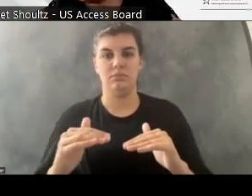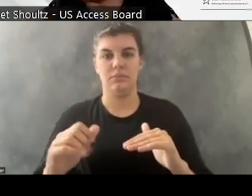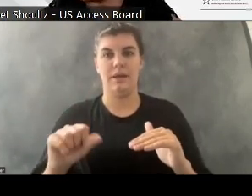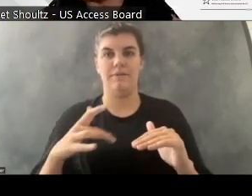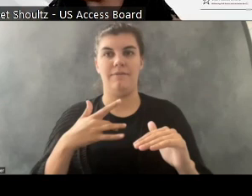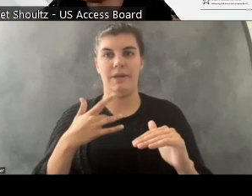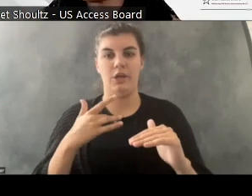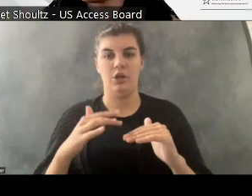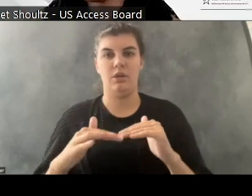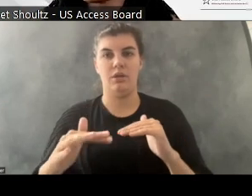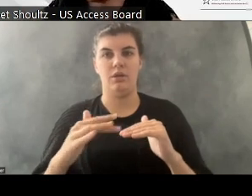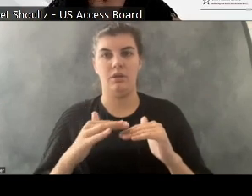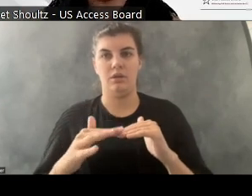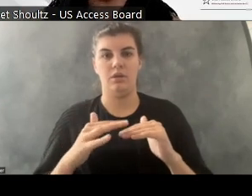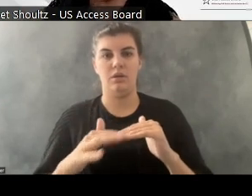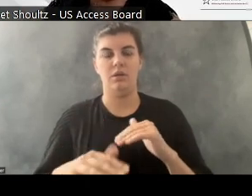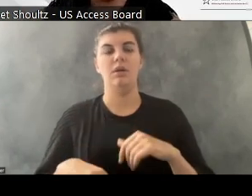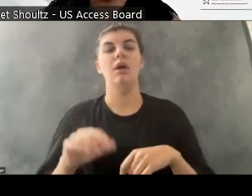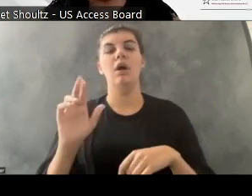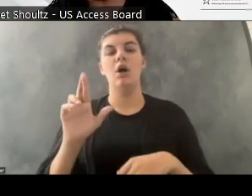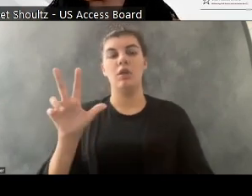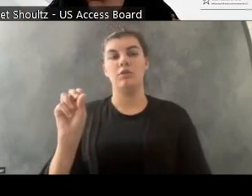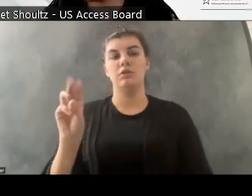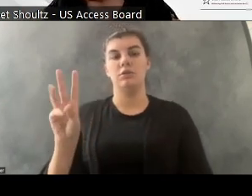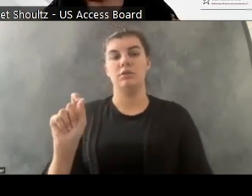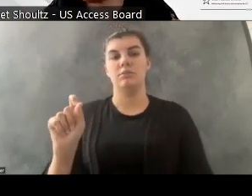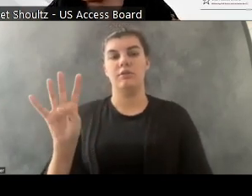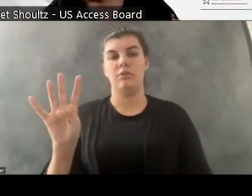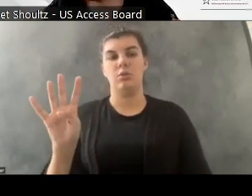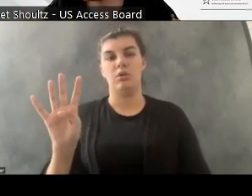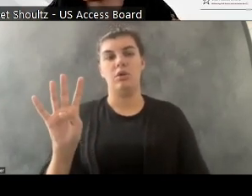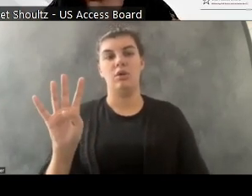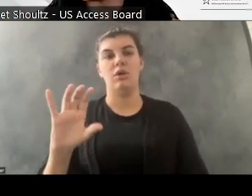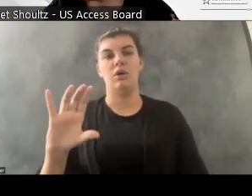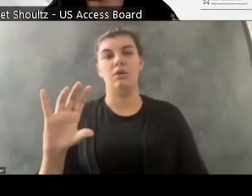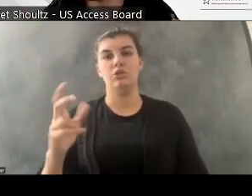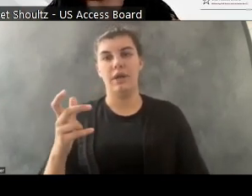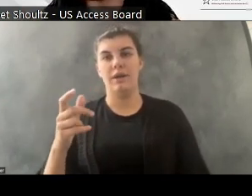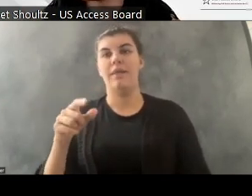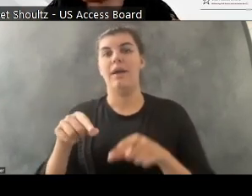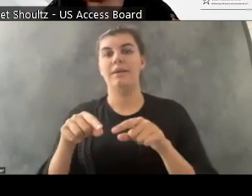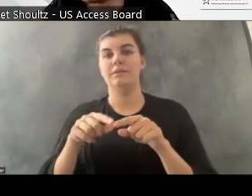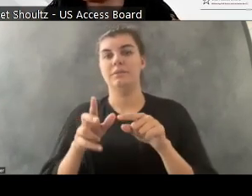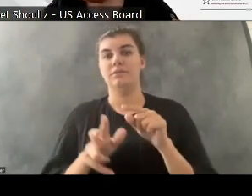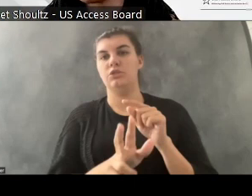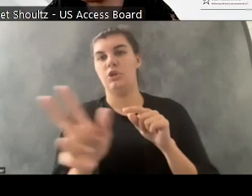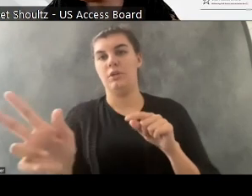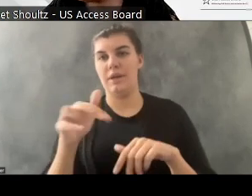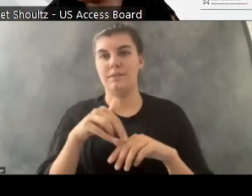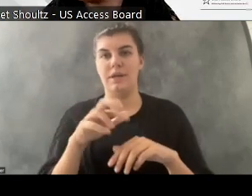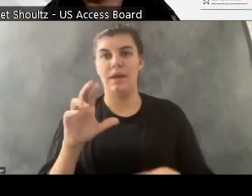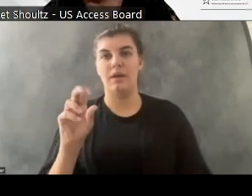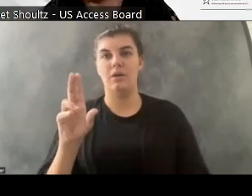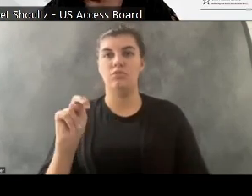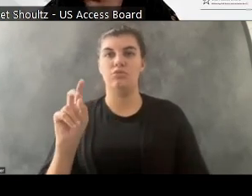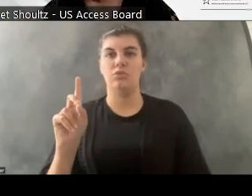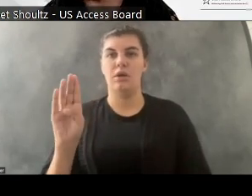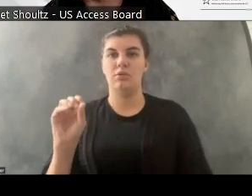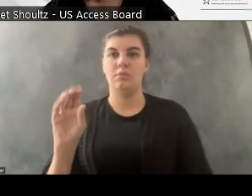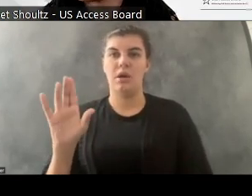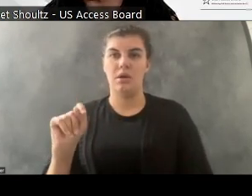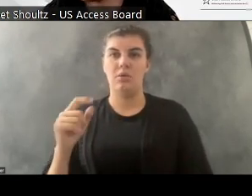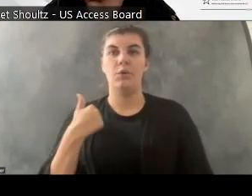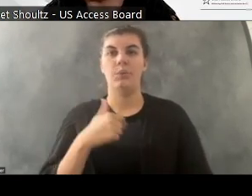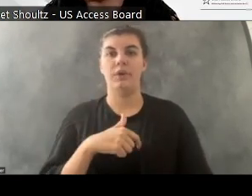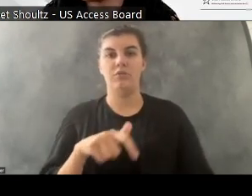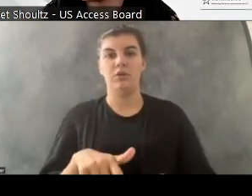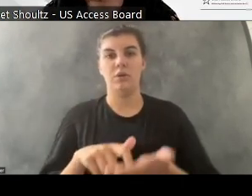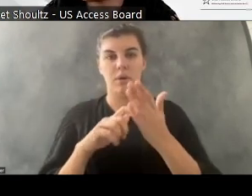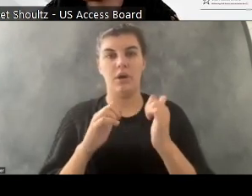In the NPRM at R306.4 Channelized Turn Lanes at Roundabouts, we required that at roundabouts with